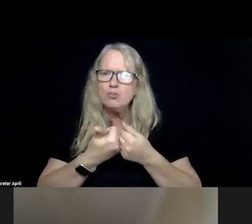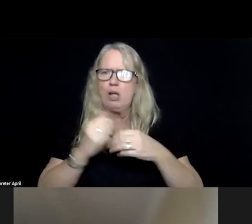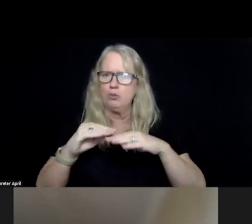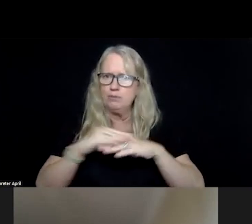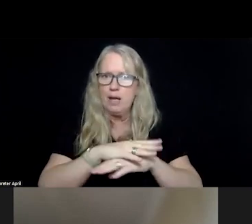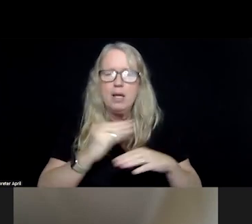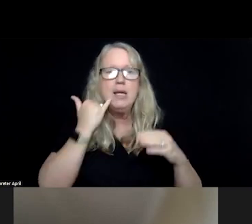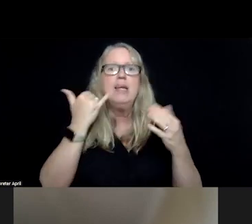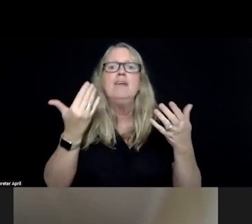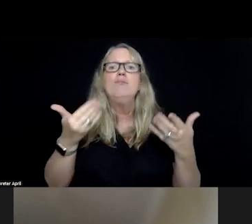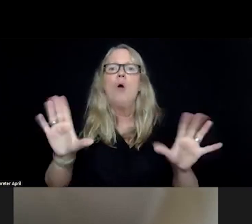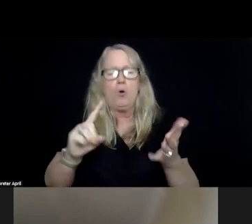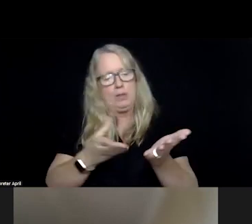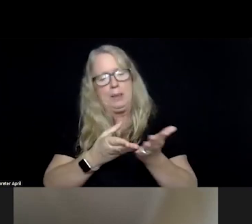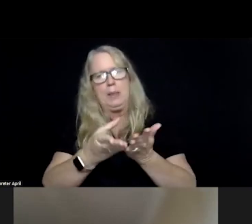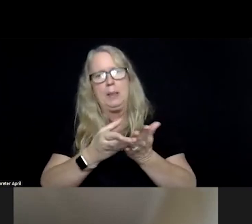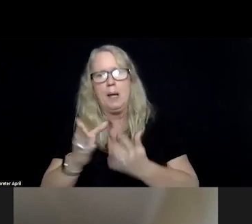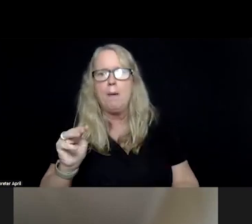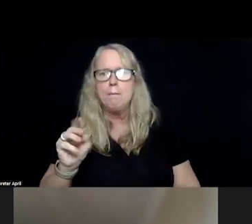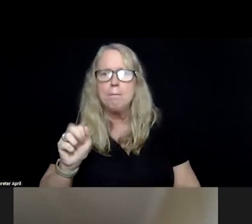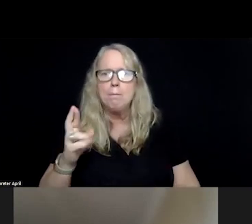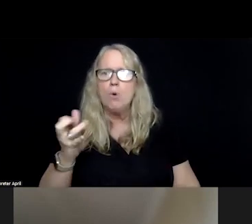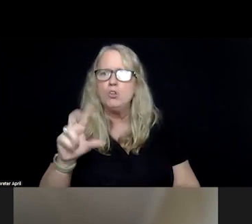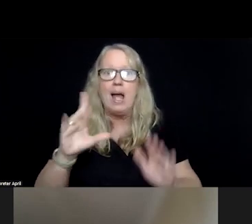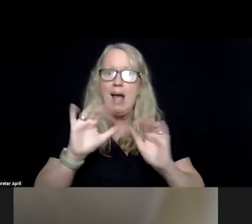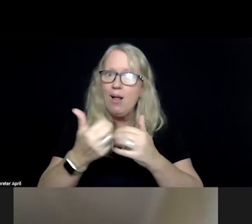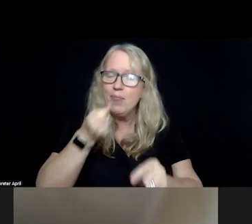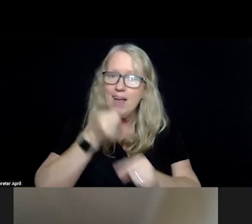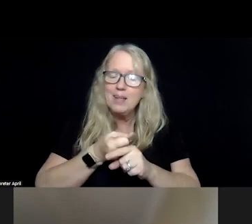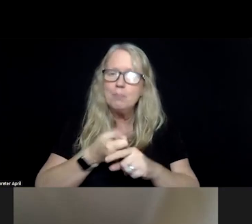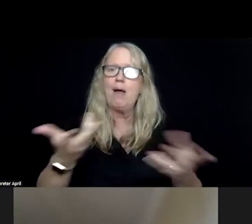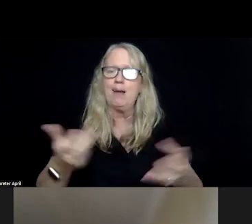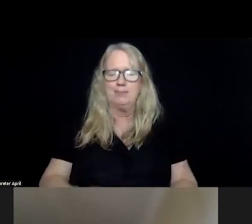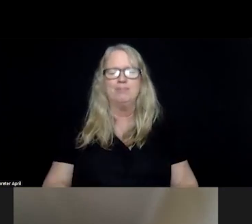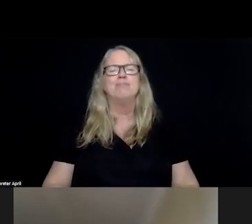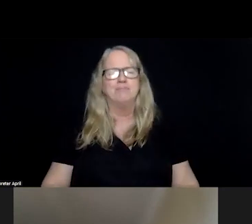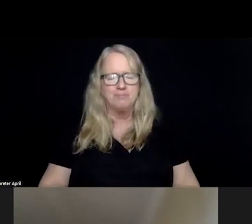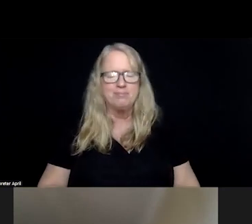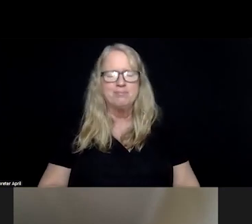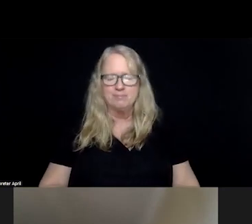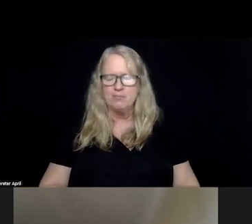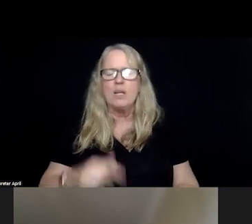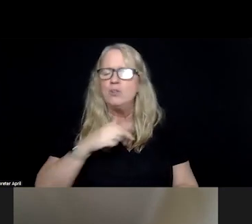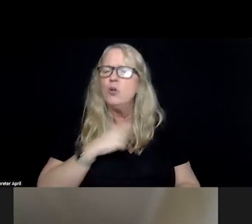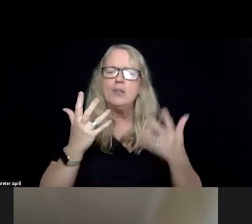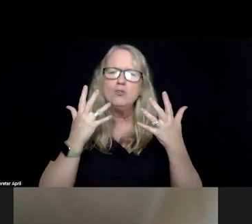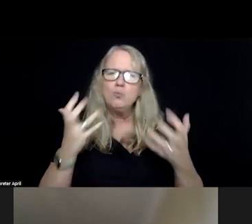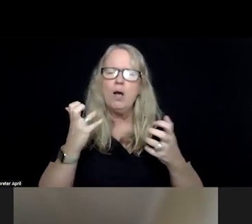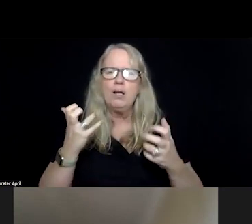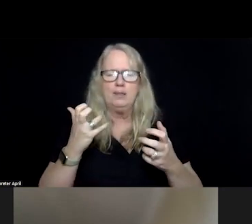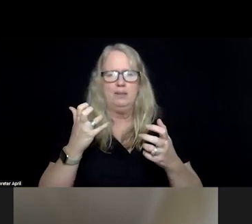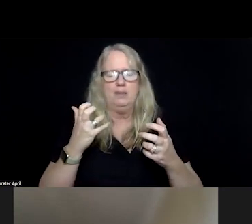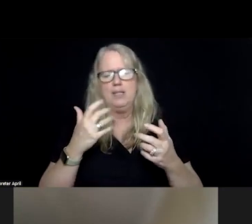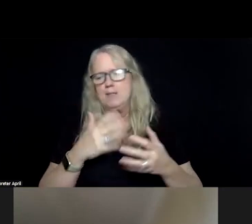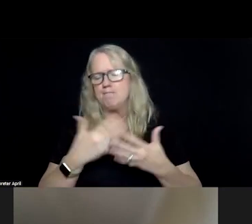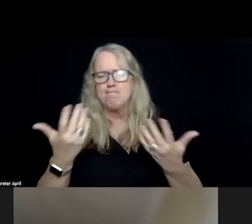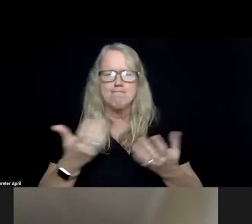MARGINALIZED, HOW DID THAT IMPACT YOU? INSTEAD OF IT BEING MY OWN LENS, I WANTED